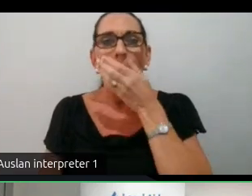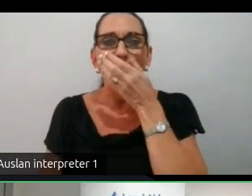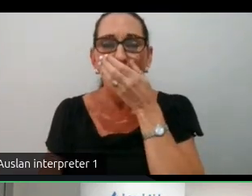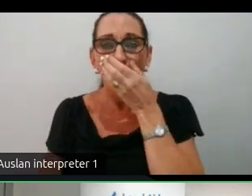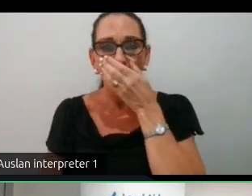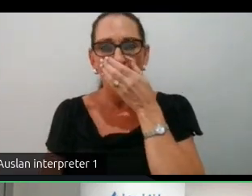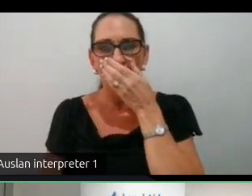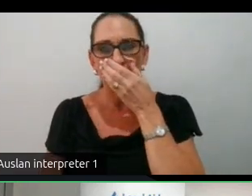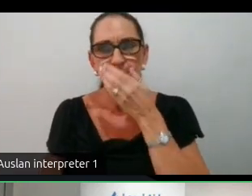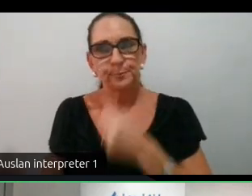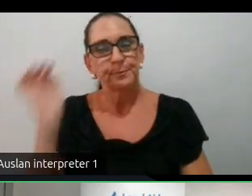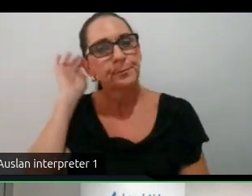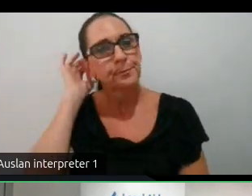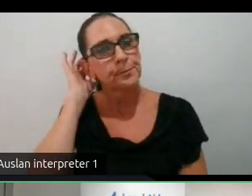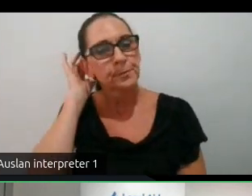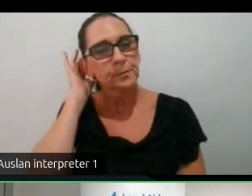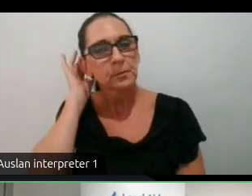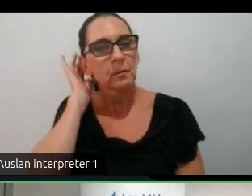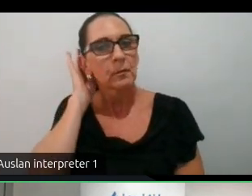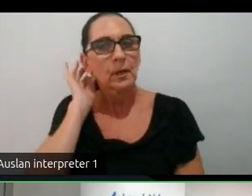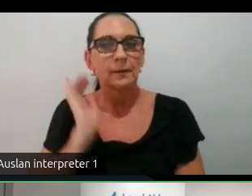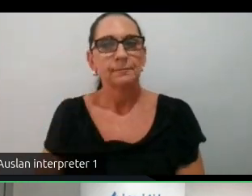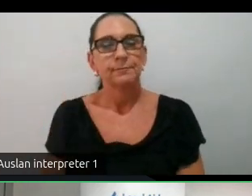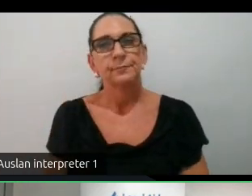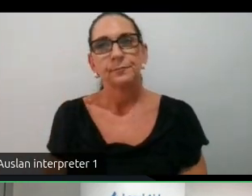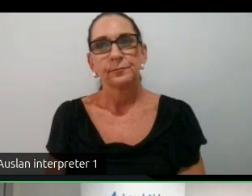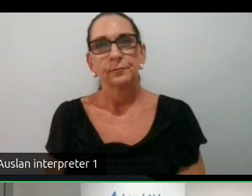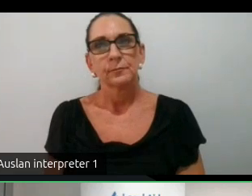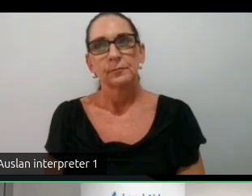across Queensland, you know, it's great to see if we've got people joining us from some of the